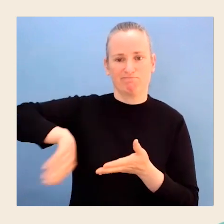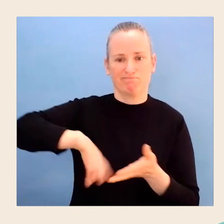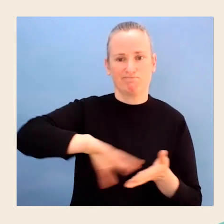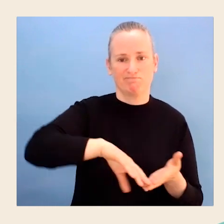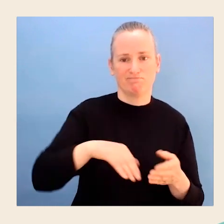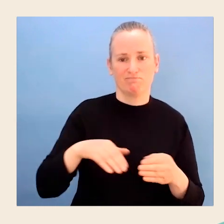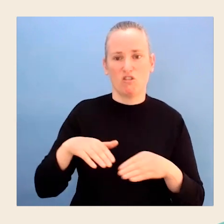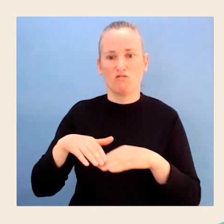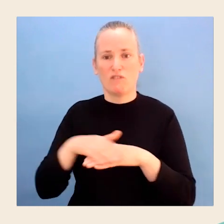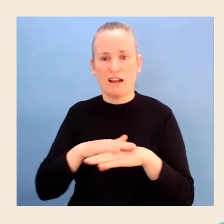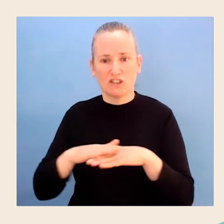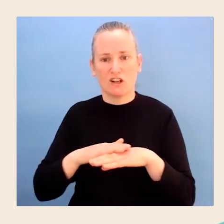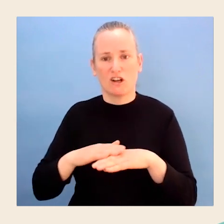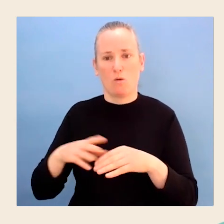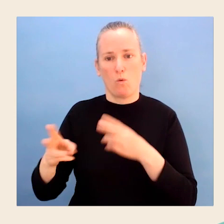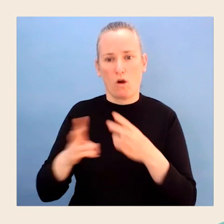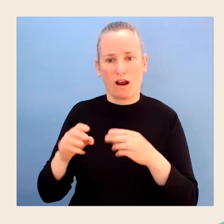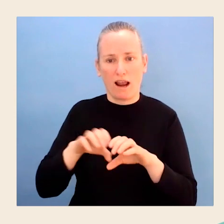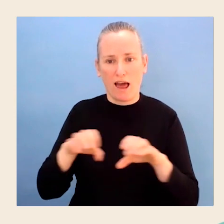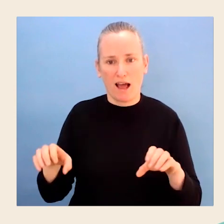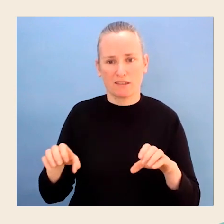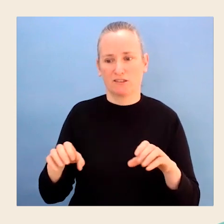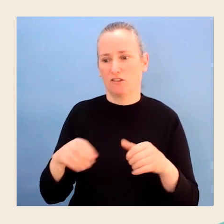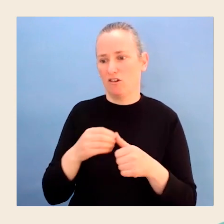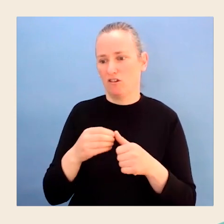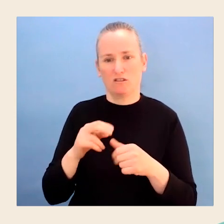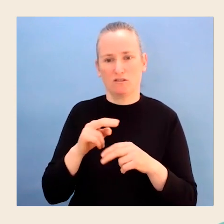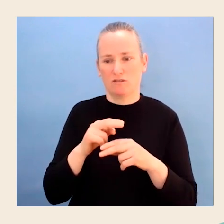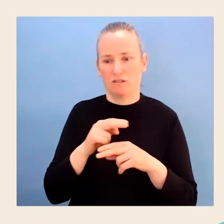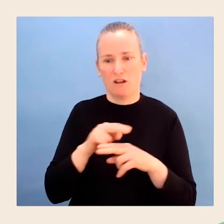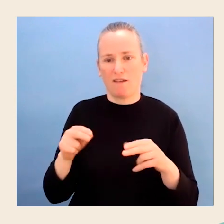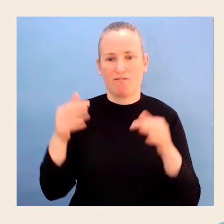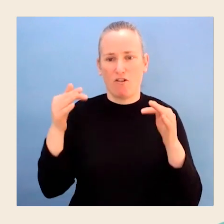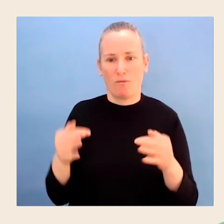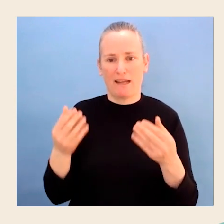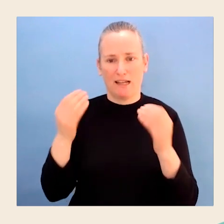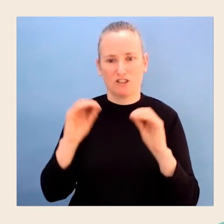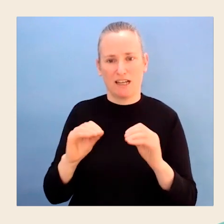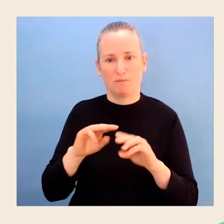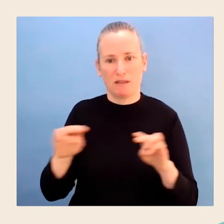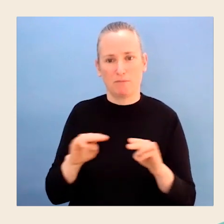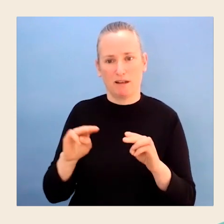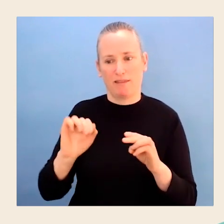and un- or informally educated people. And I've worked a lot as an editor and proofreader